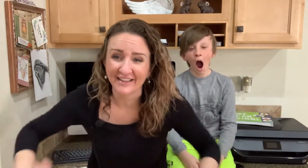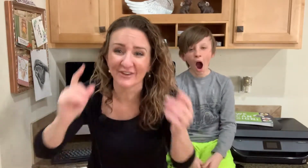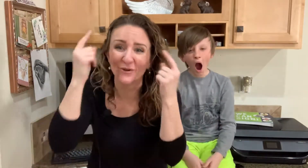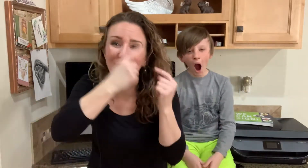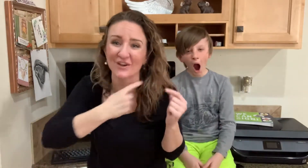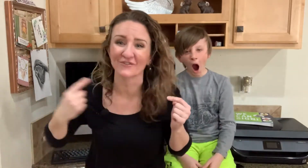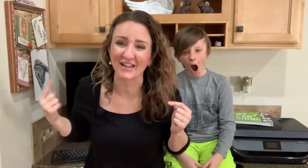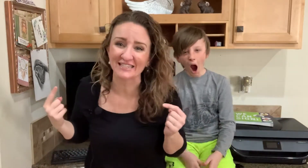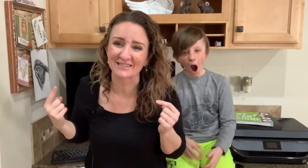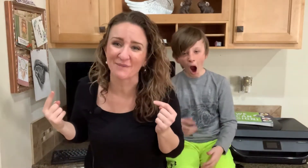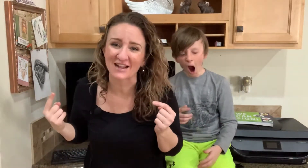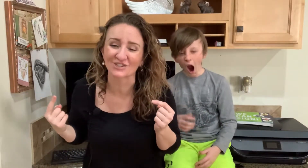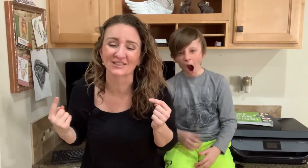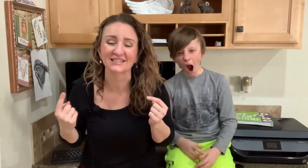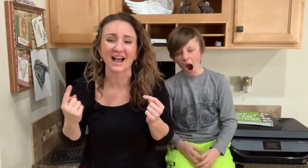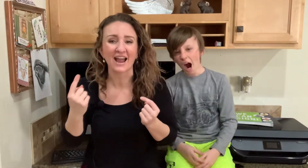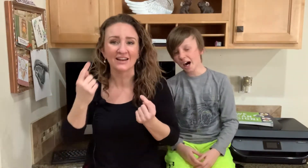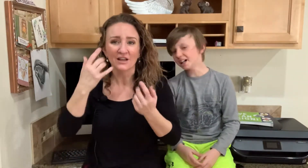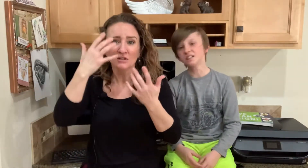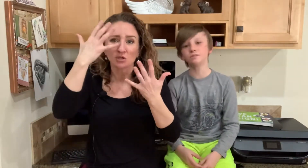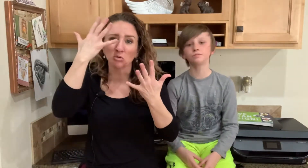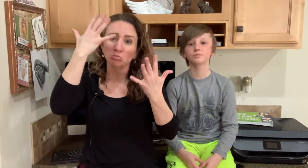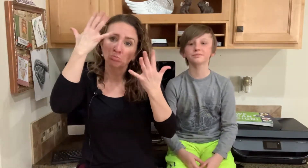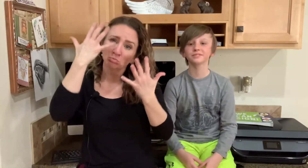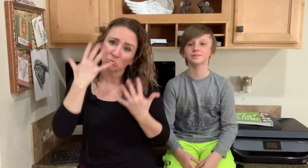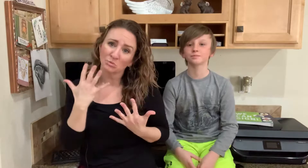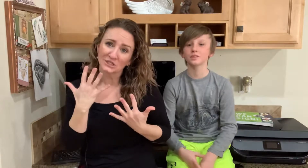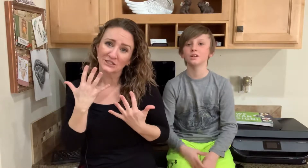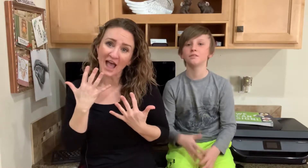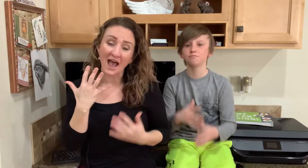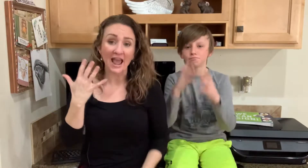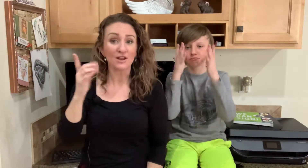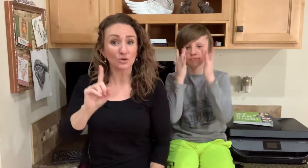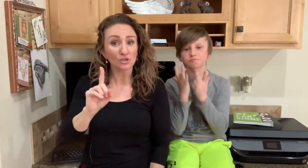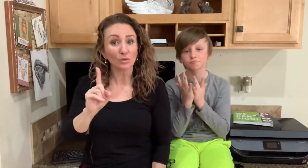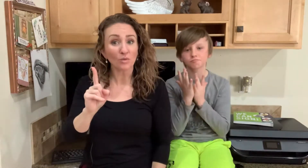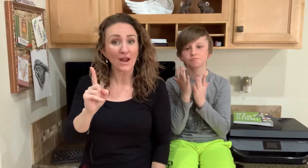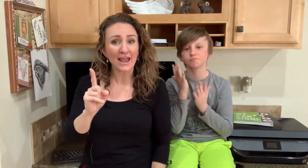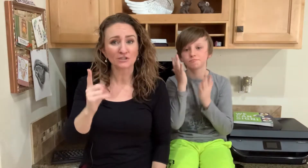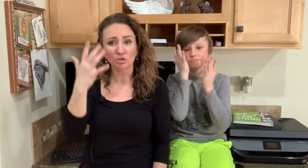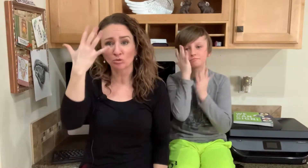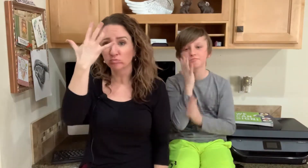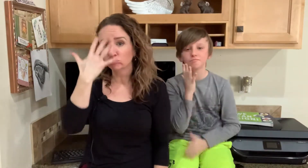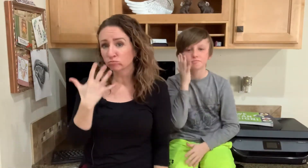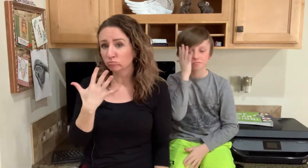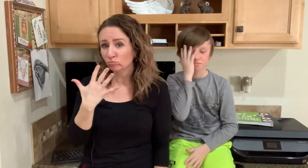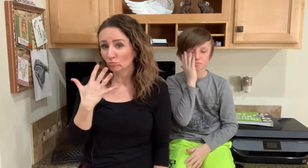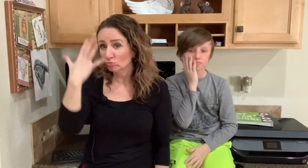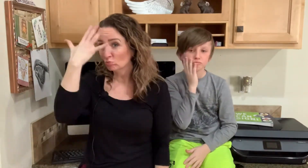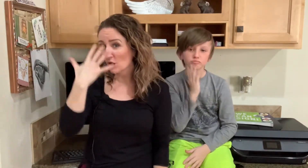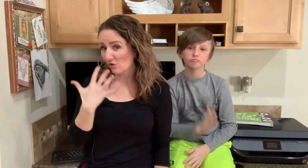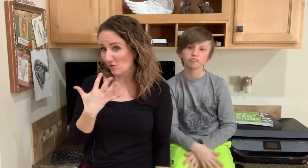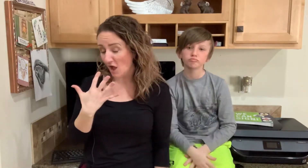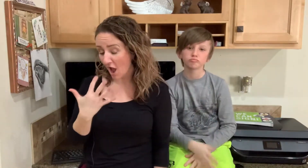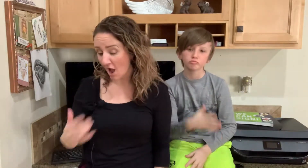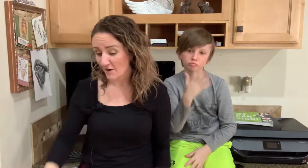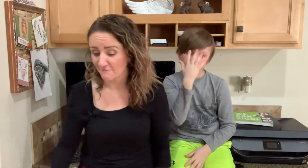You want your face to match the sign. So, sad. And you can do it with one hand, too. Sad.